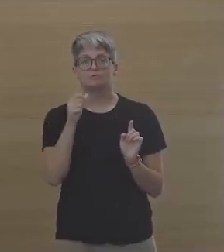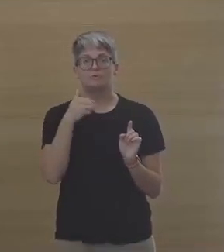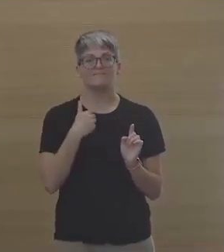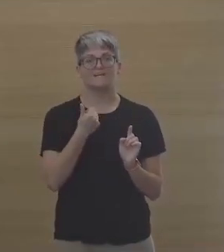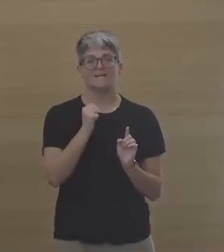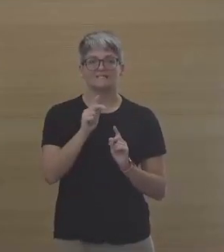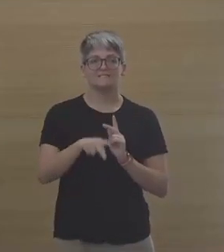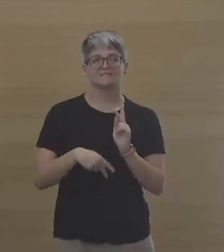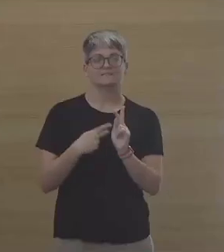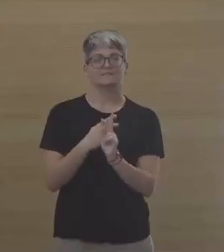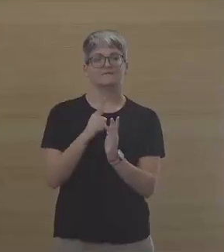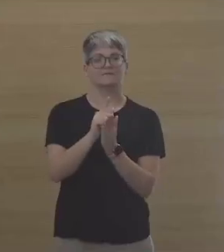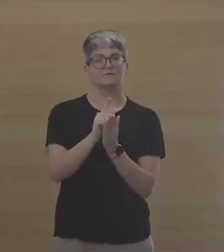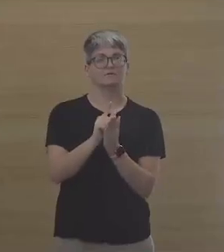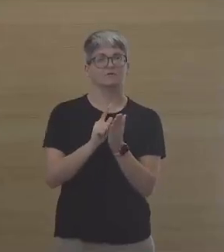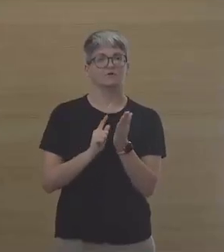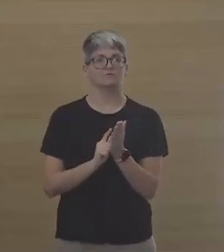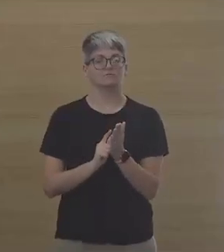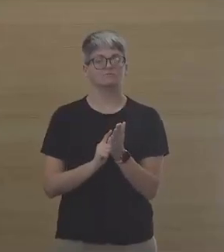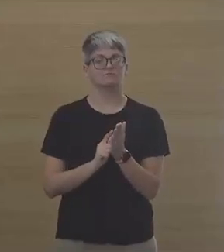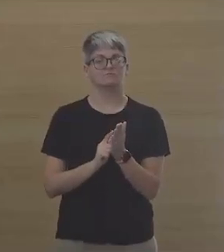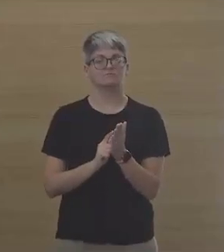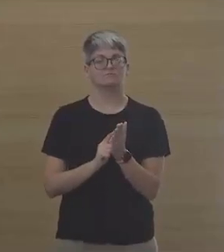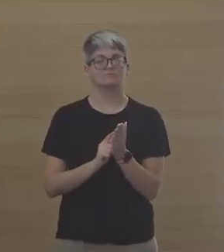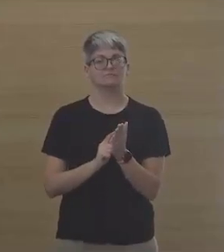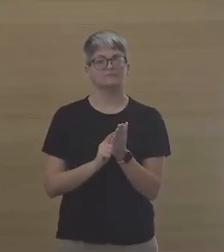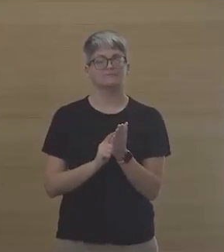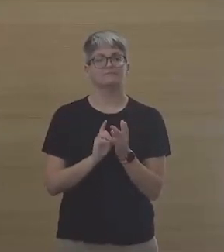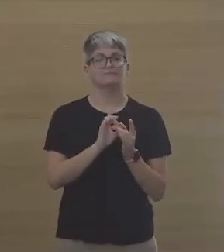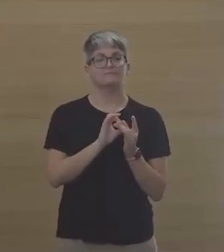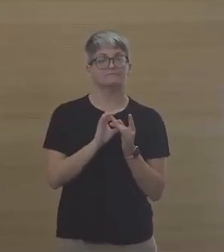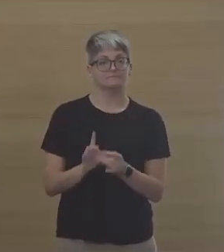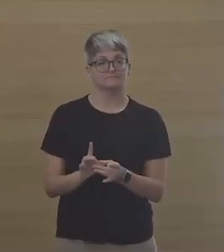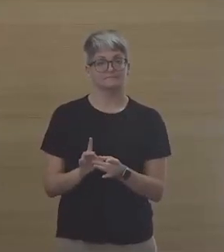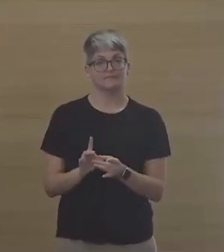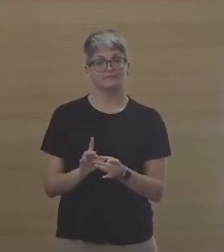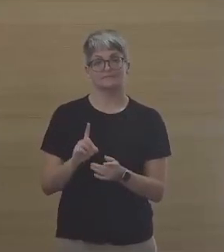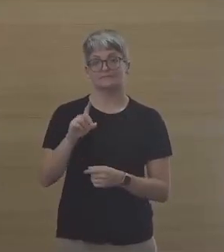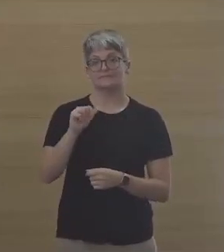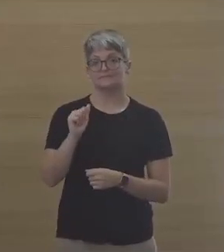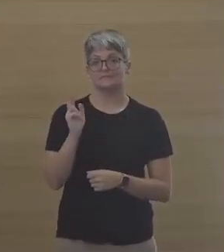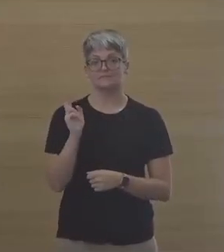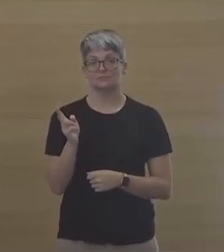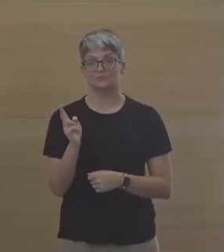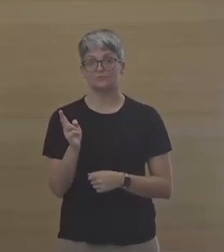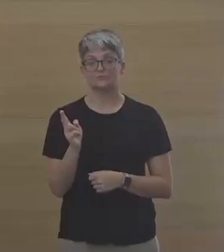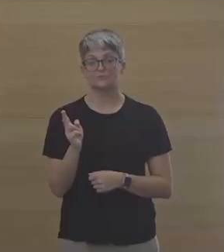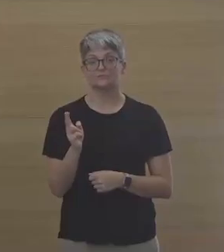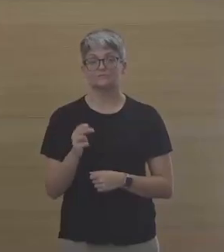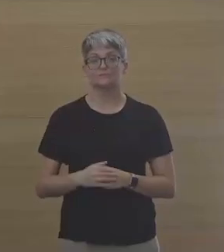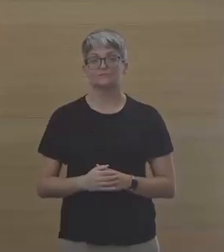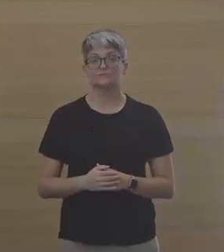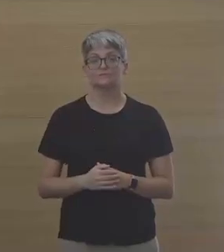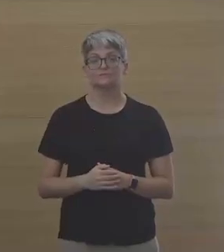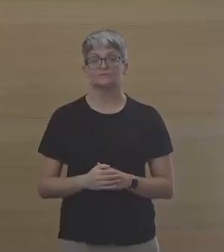that disability history be taught